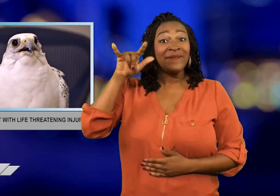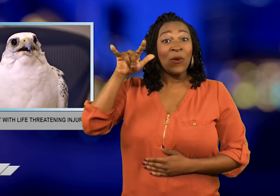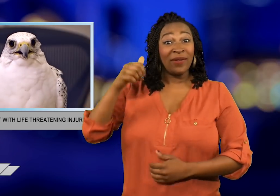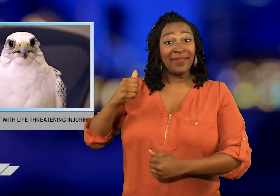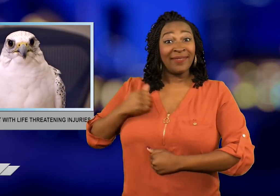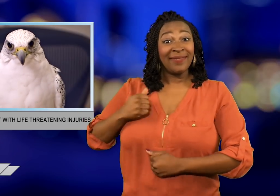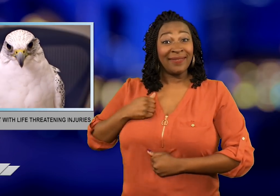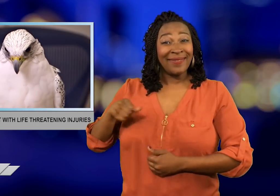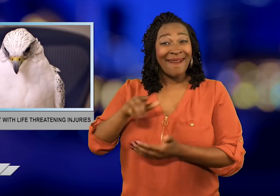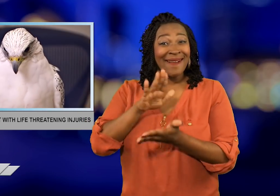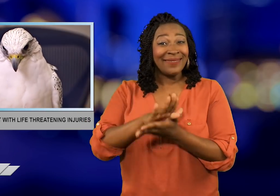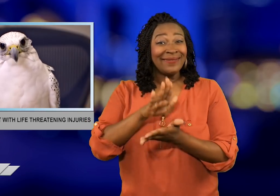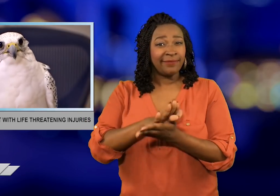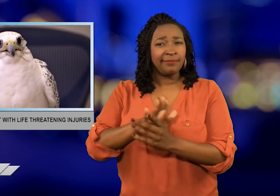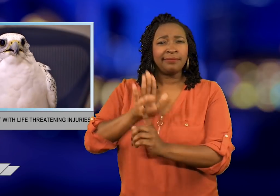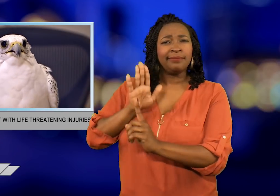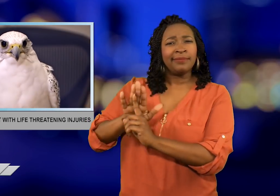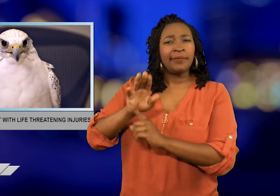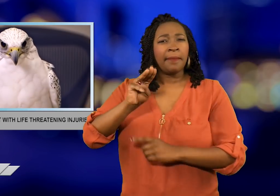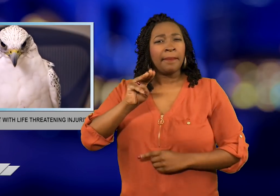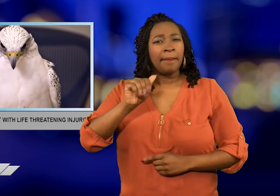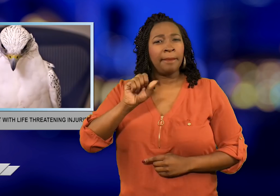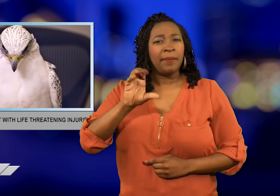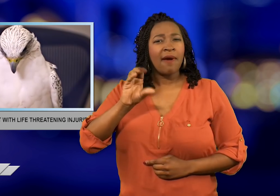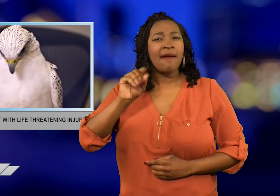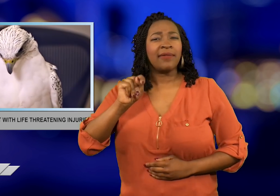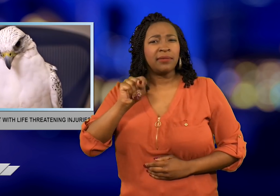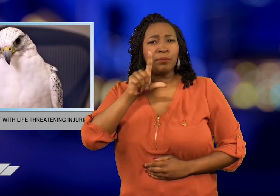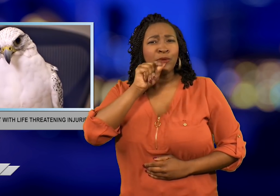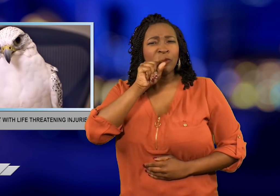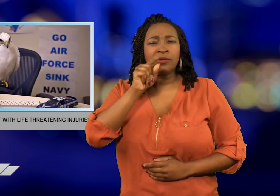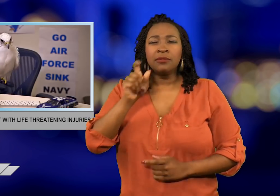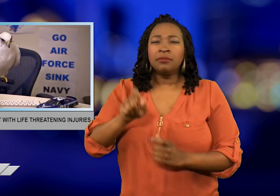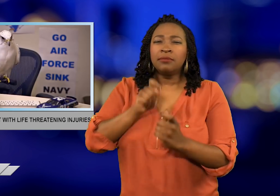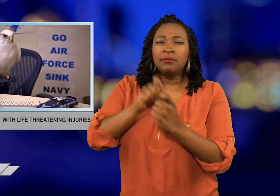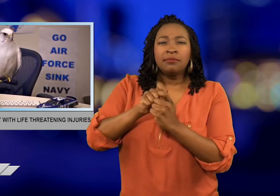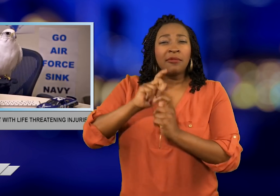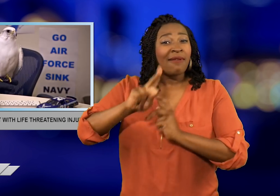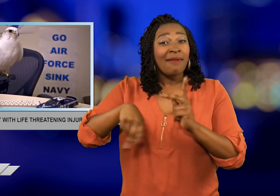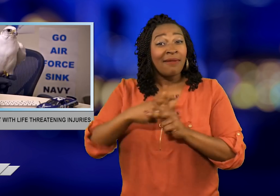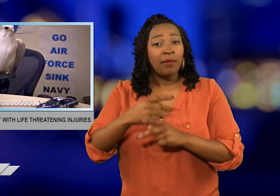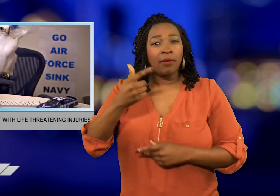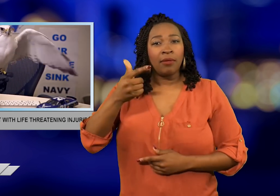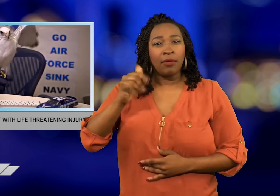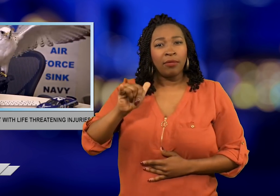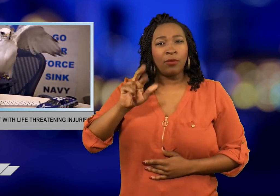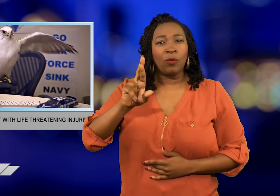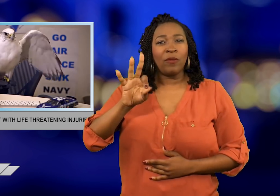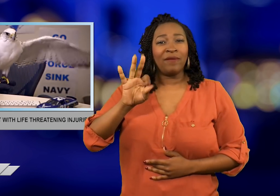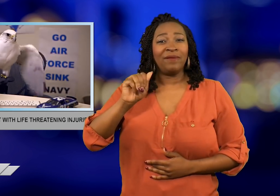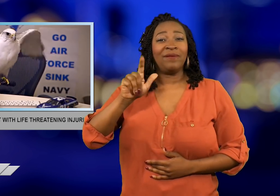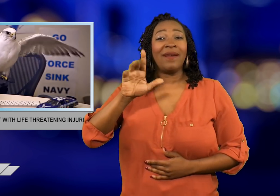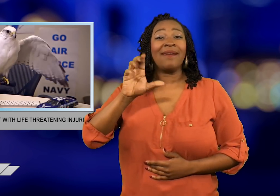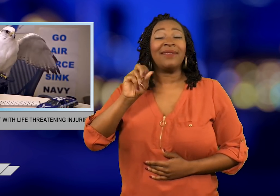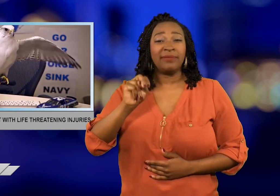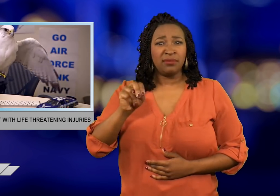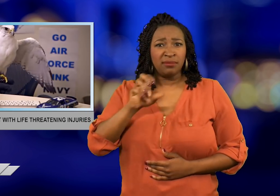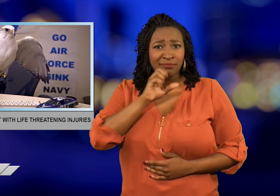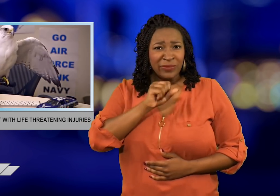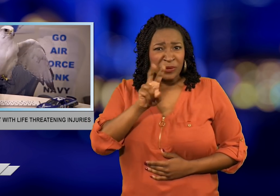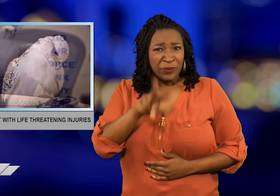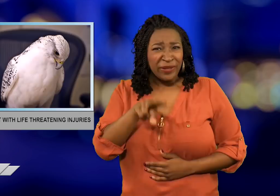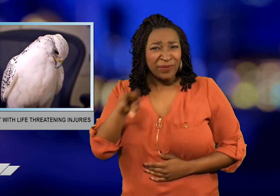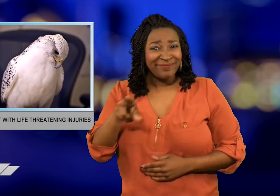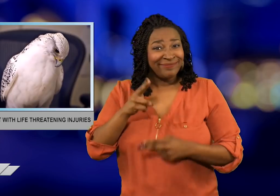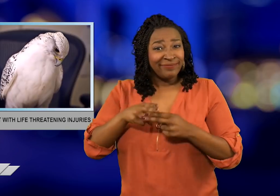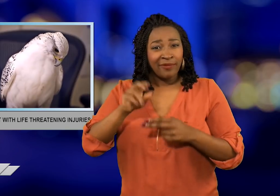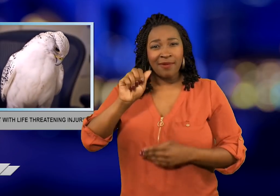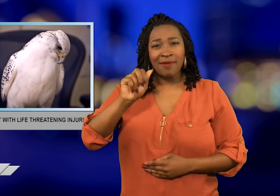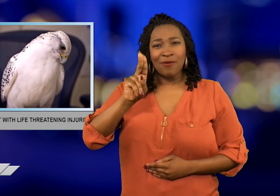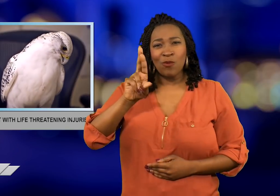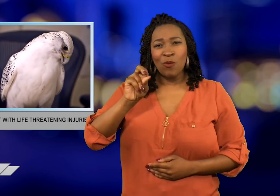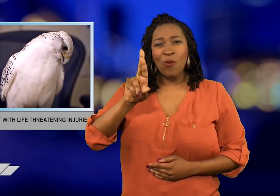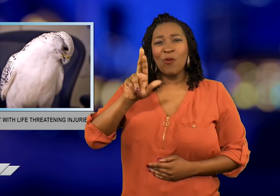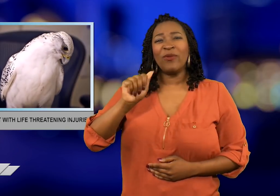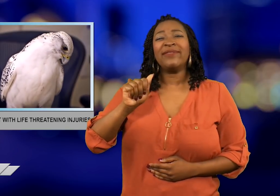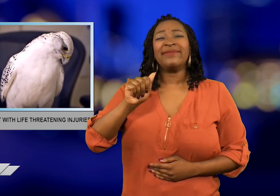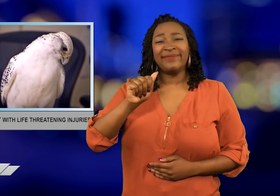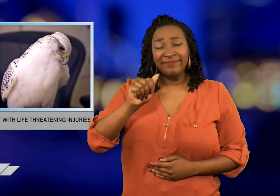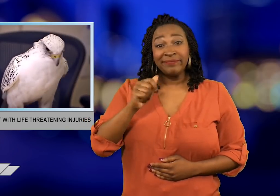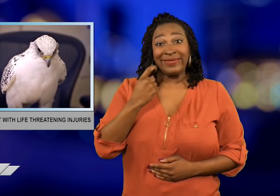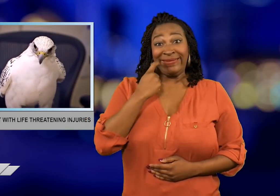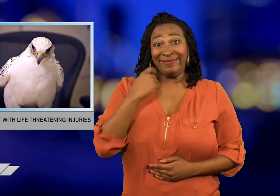The mascot for the Air Force Academy is a 22-year-old gyrfalcon named Aurora.